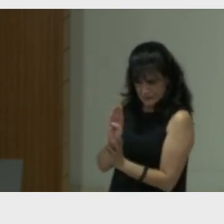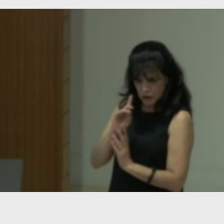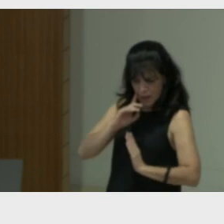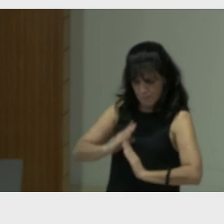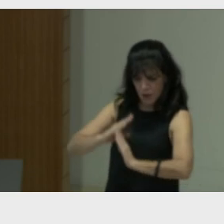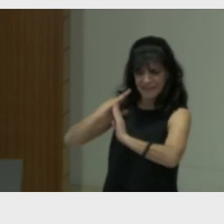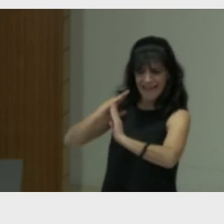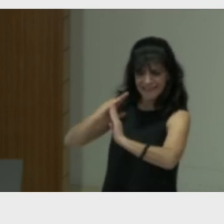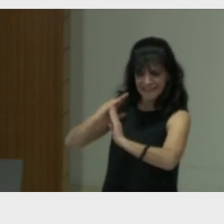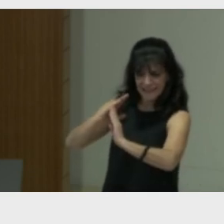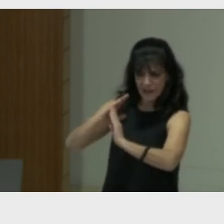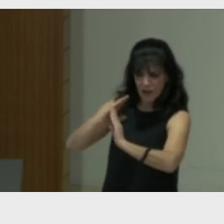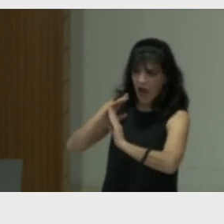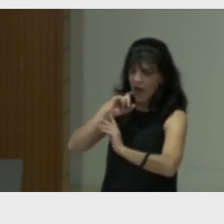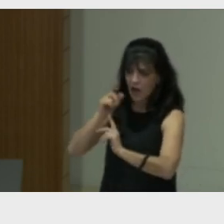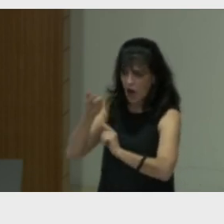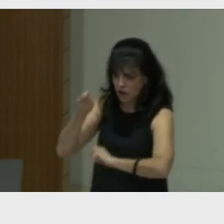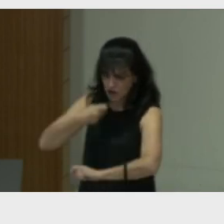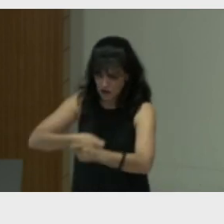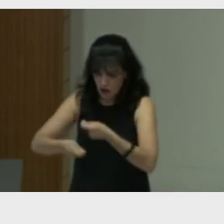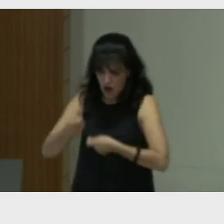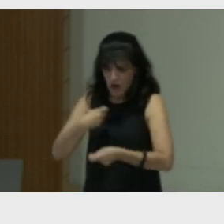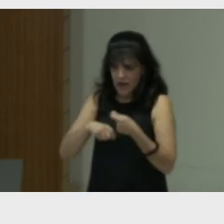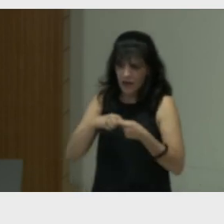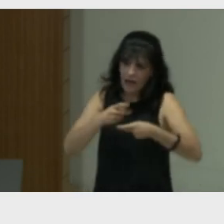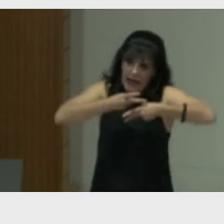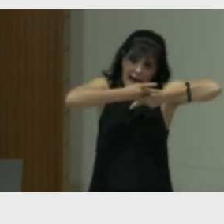without turning us into powerless wards of others.